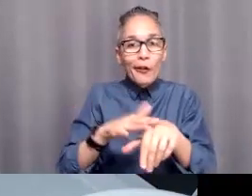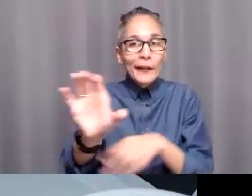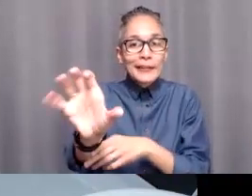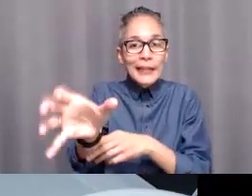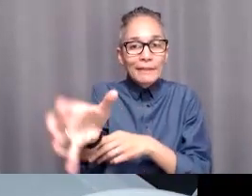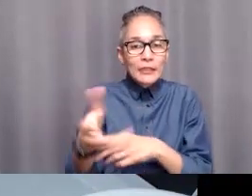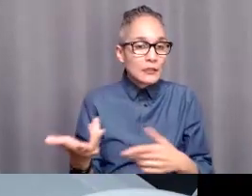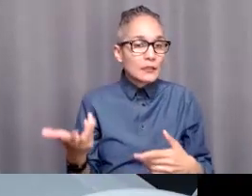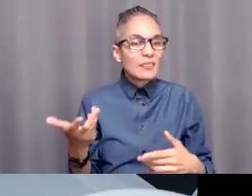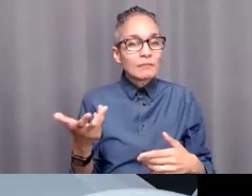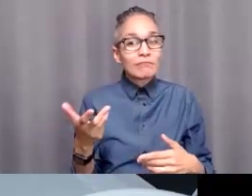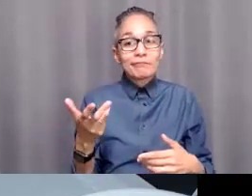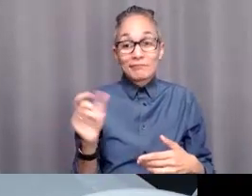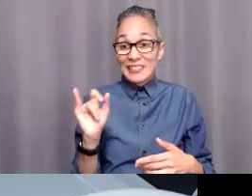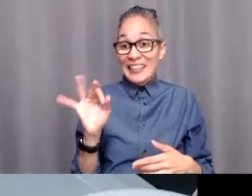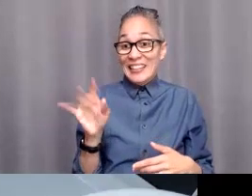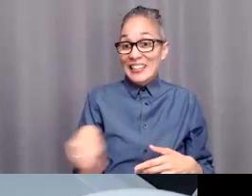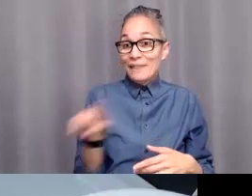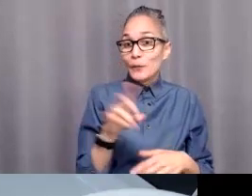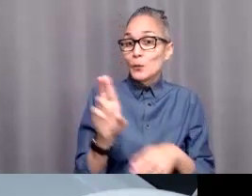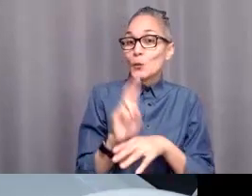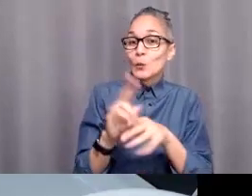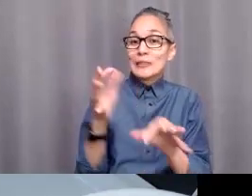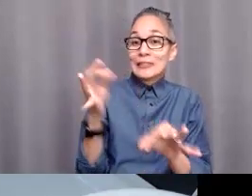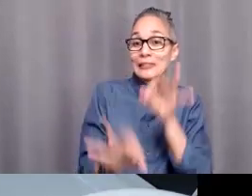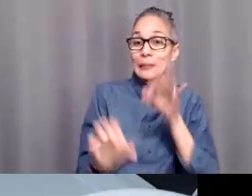For those of us that use Simple Syllabus,